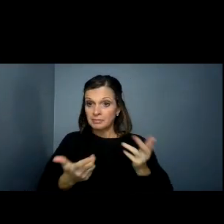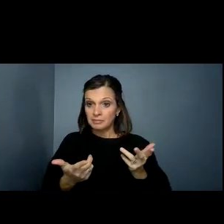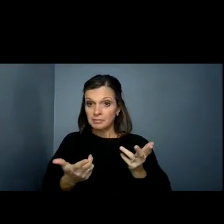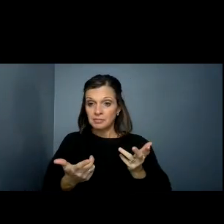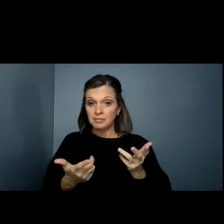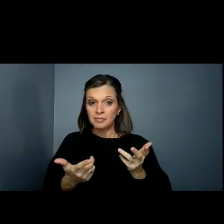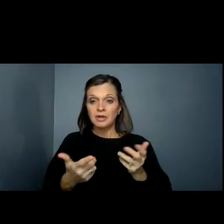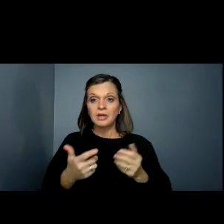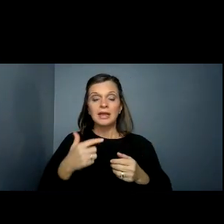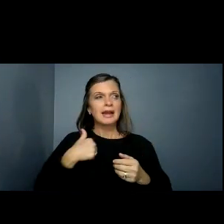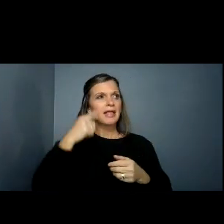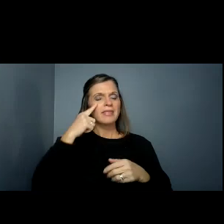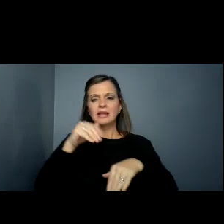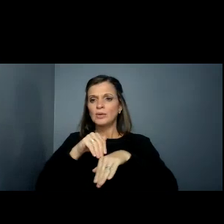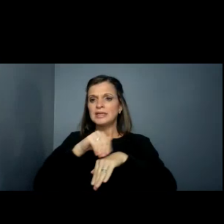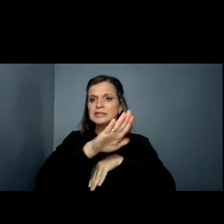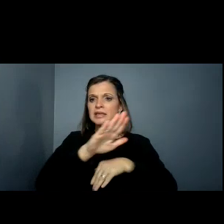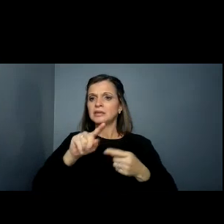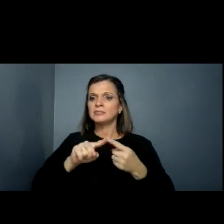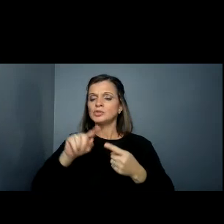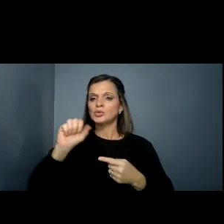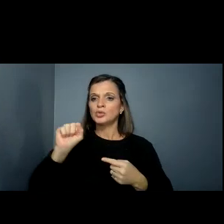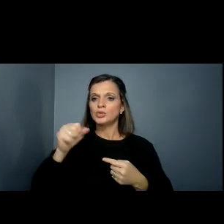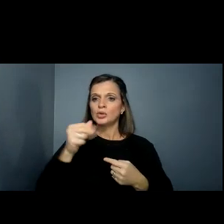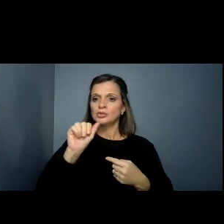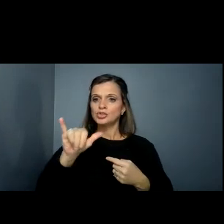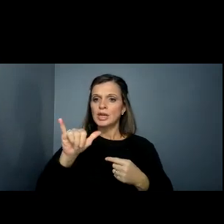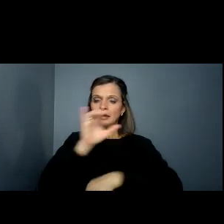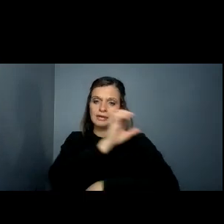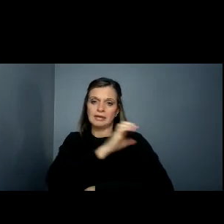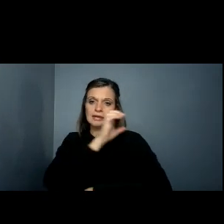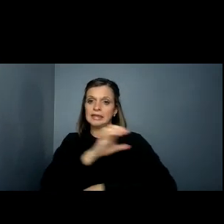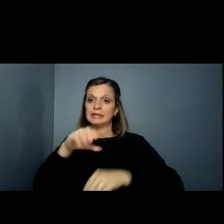Clinic in Memphis and tried for something, but it's just sometimes it just happens.